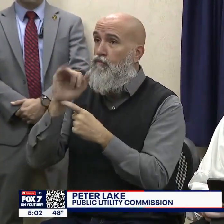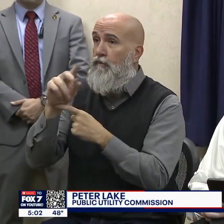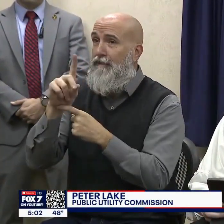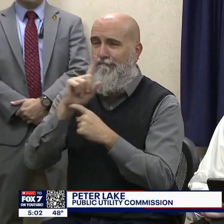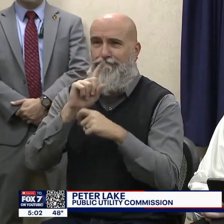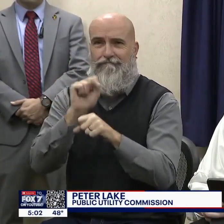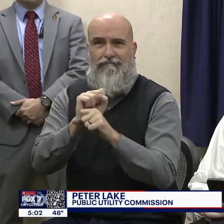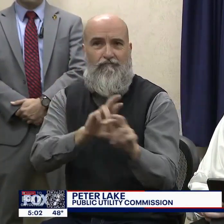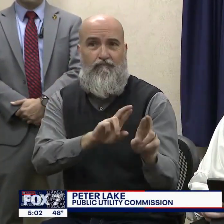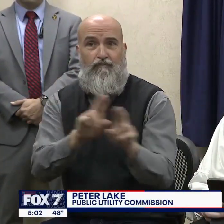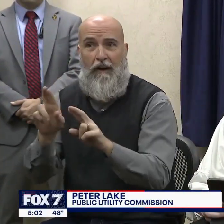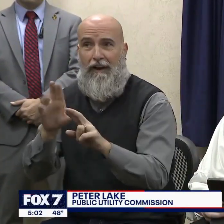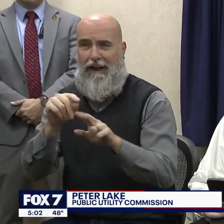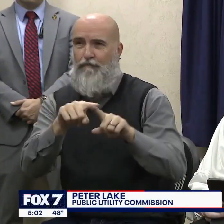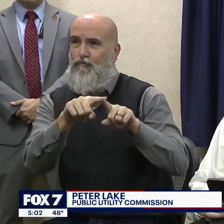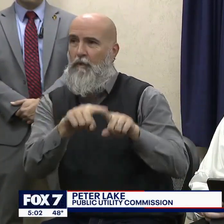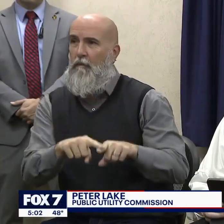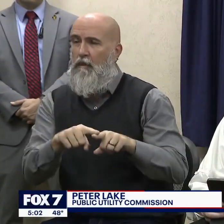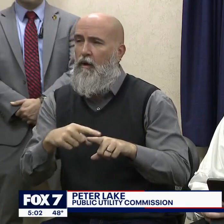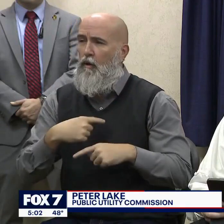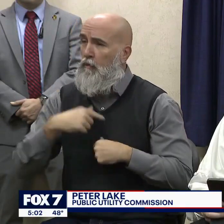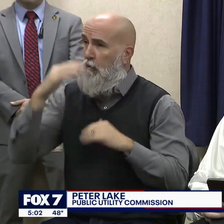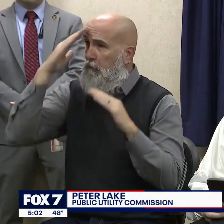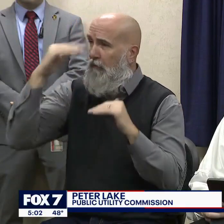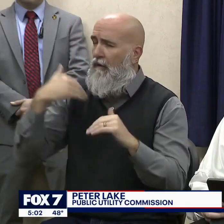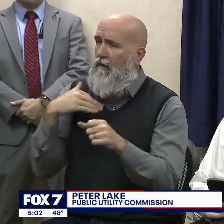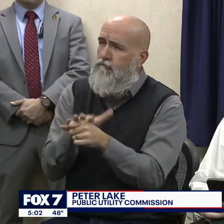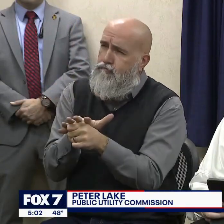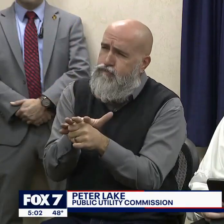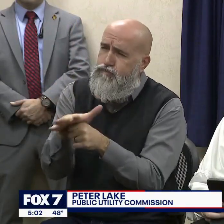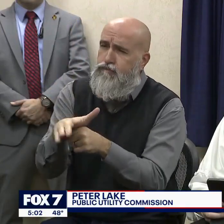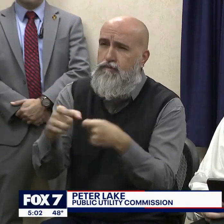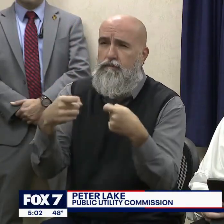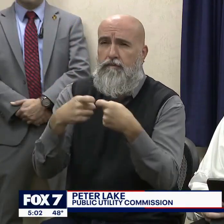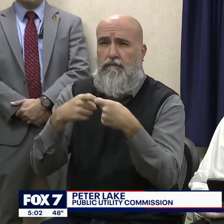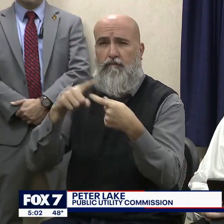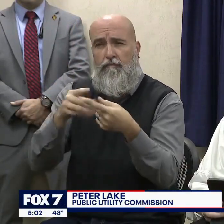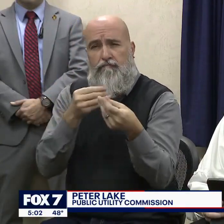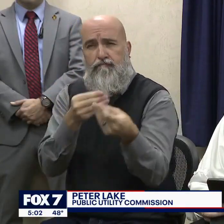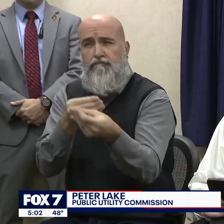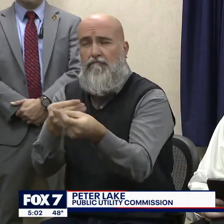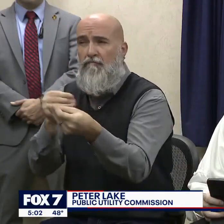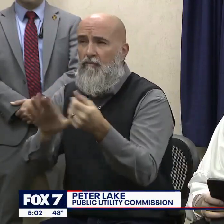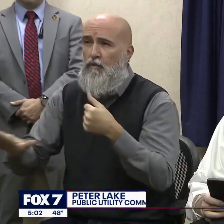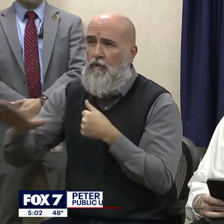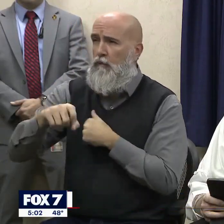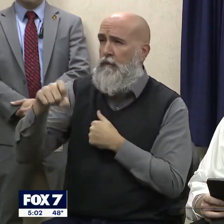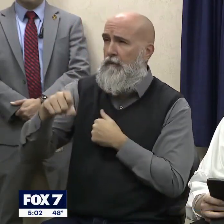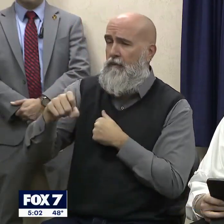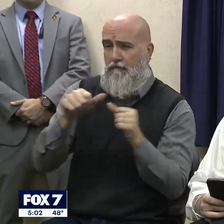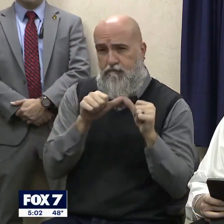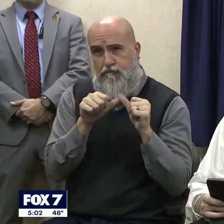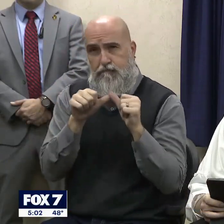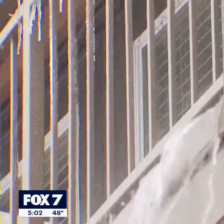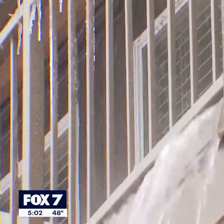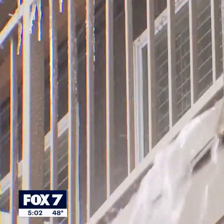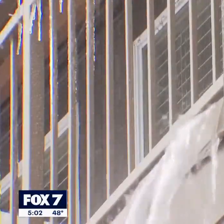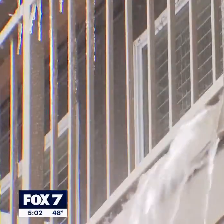STATEWIDE POWER GRID, THE CHAIRMAN OF THE PUBLIC UTILITY COMMISSION SAID THIS THE GRID IS